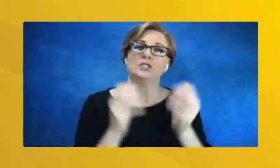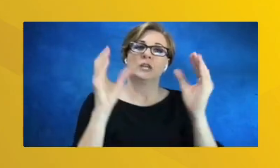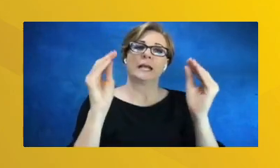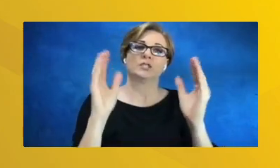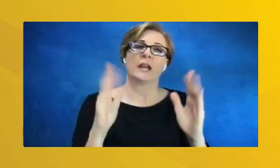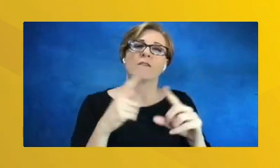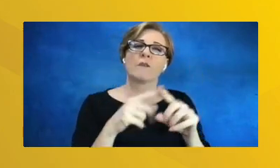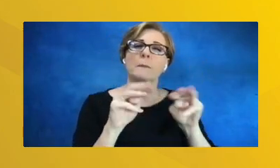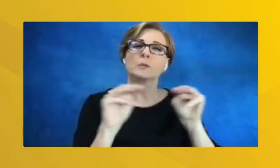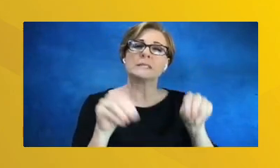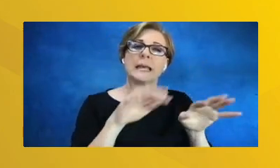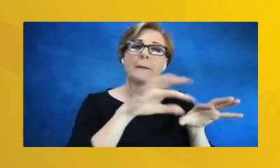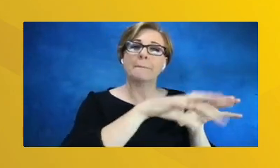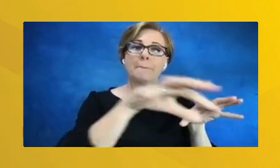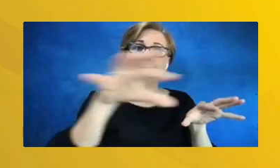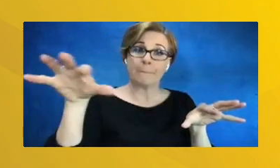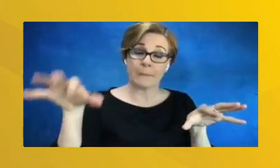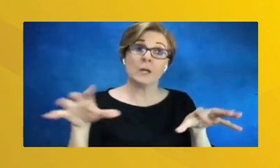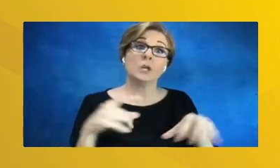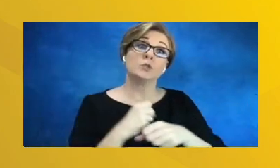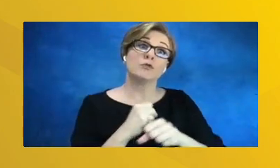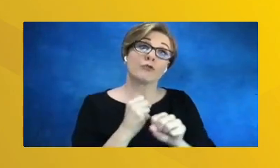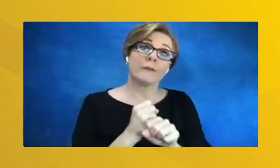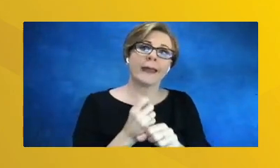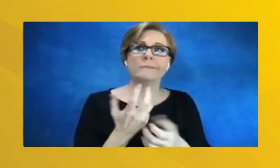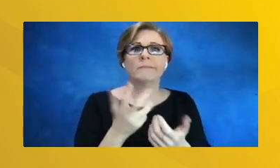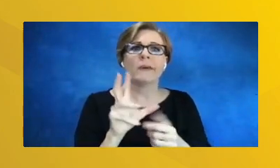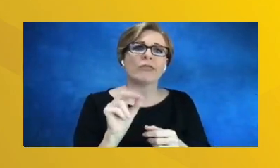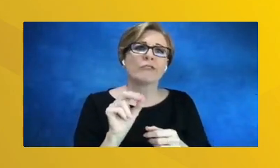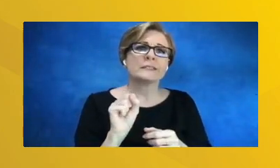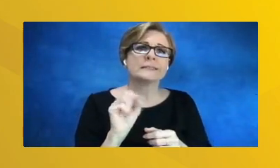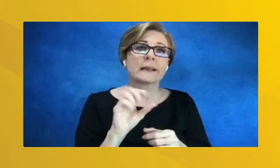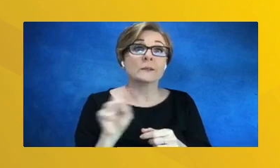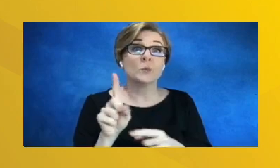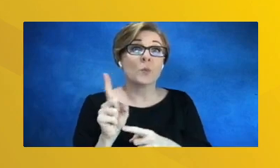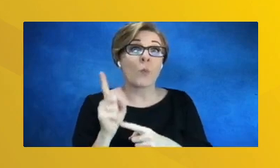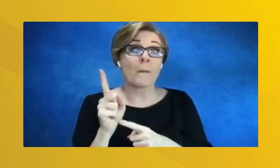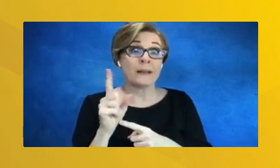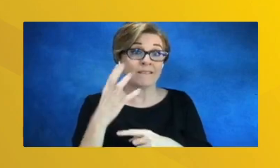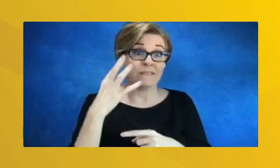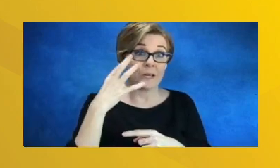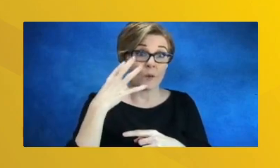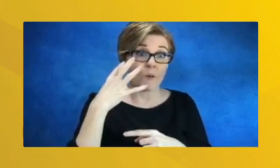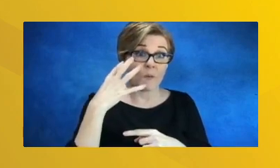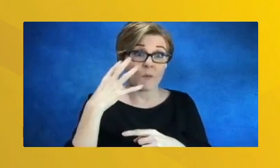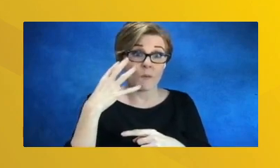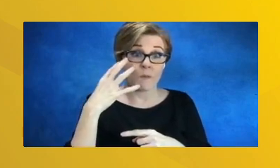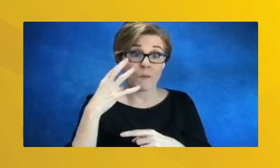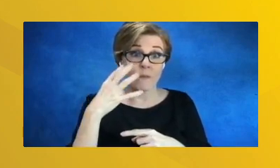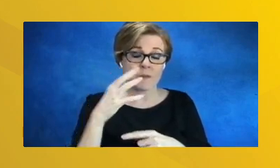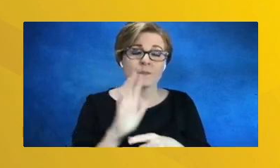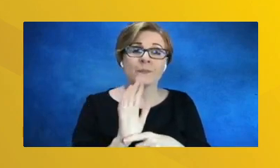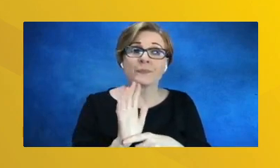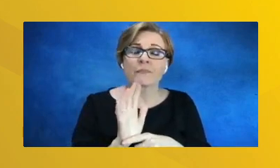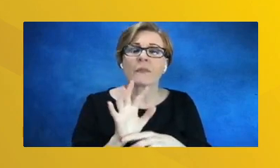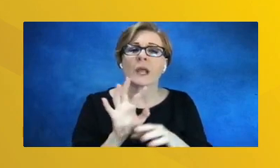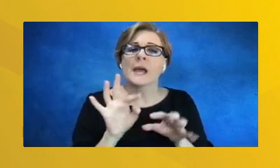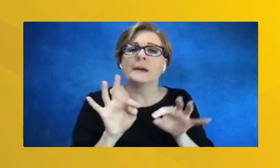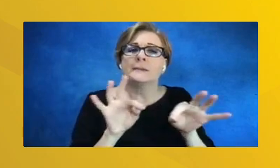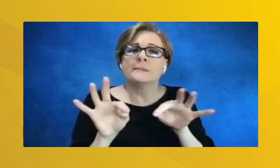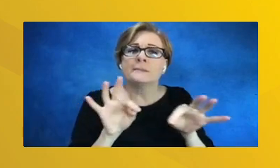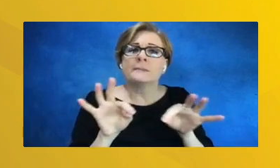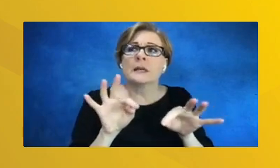second to one minute video explaining and giving a tip as to how to use that specific